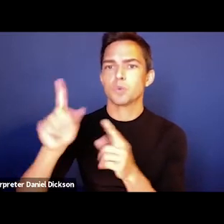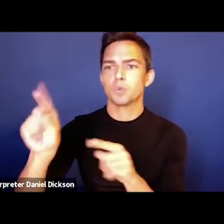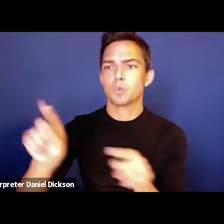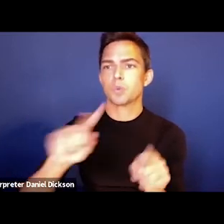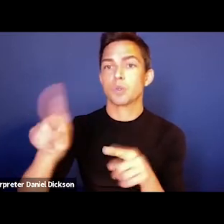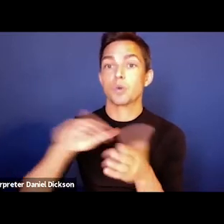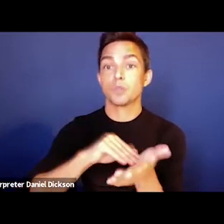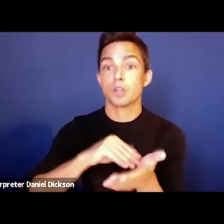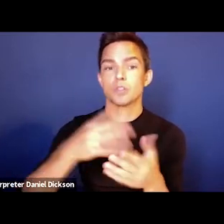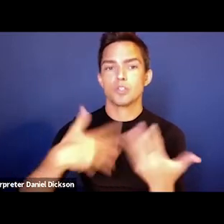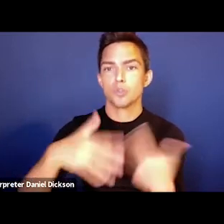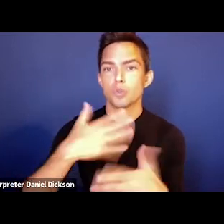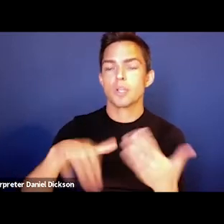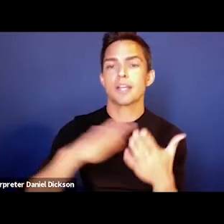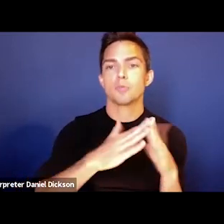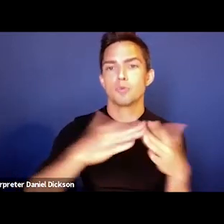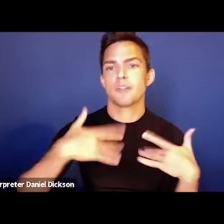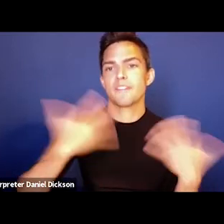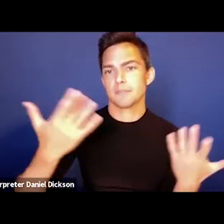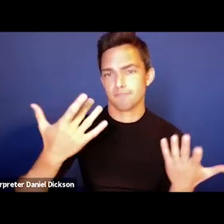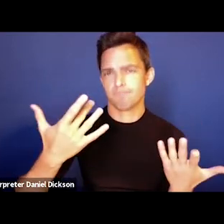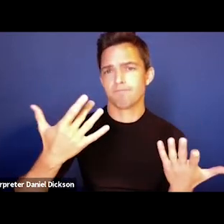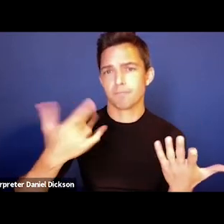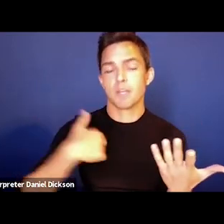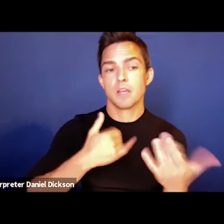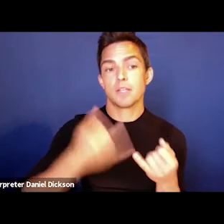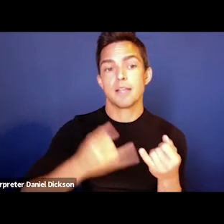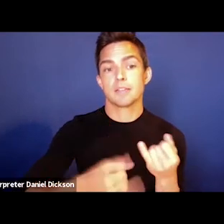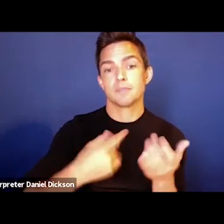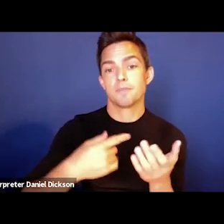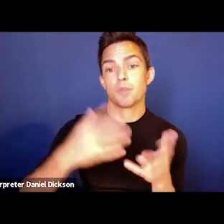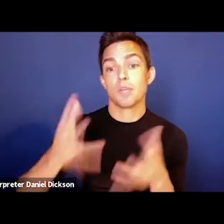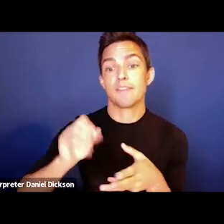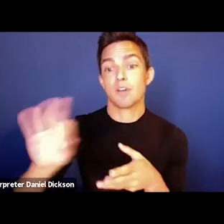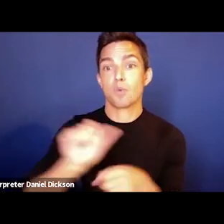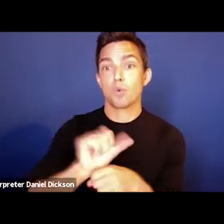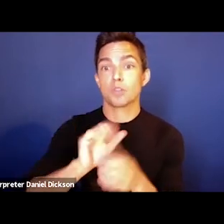and community events and we left off work in school because many people didn't work or go to